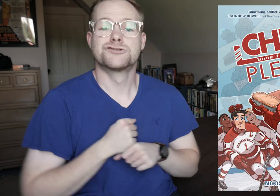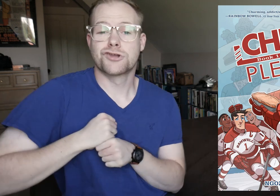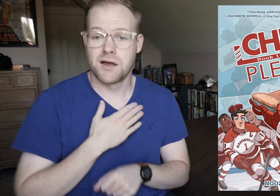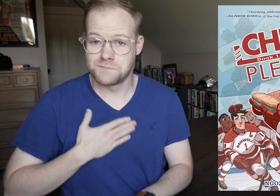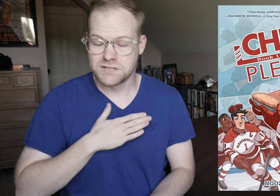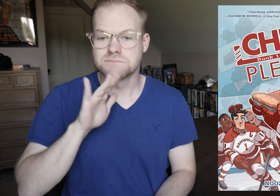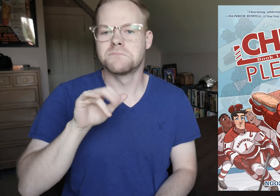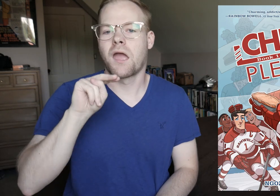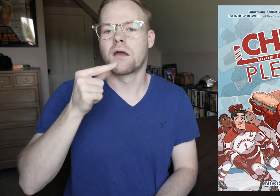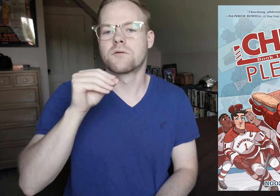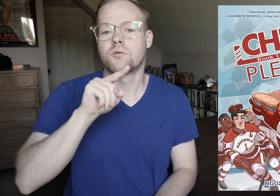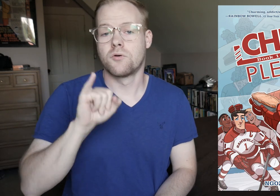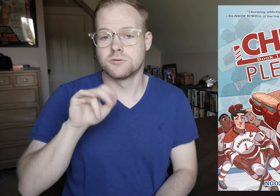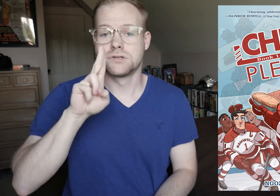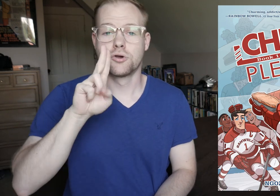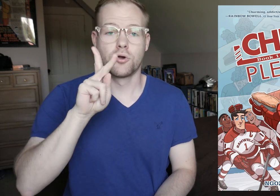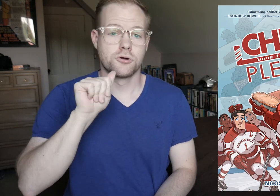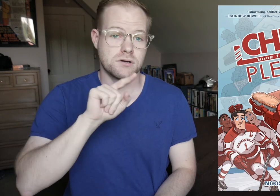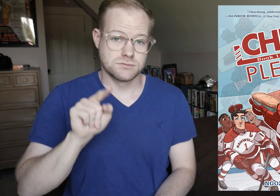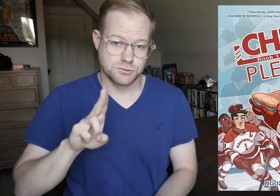Check, Please! by Ngozi Ukazu.